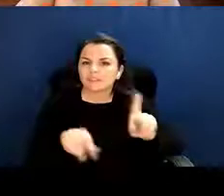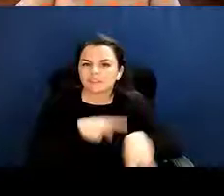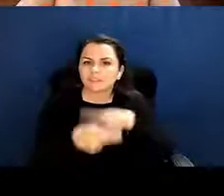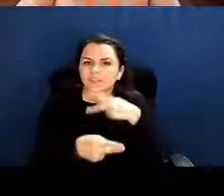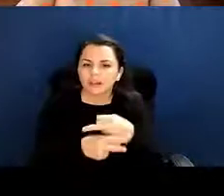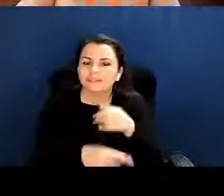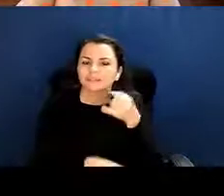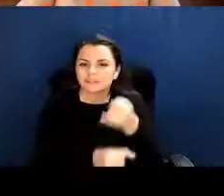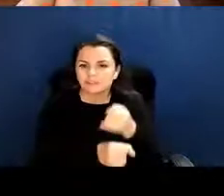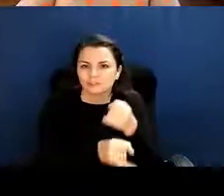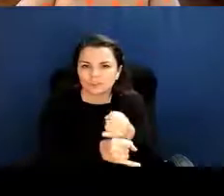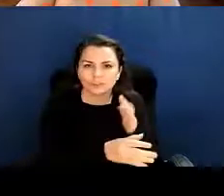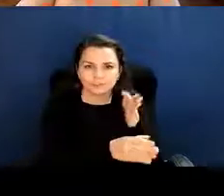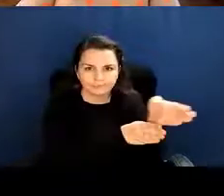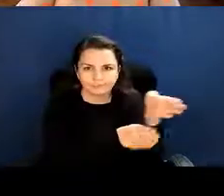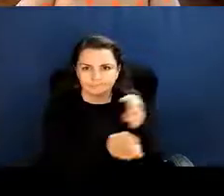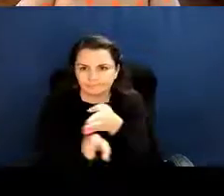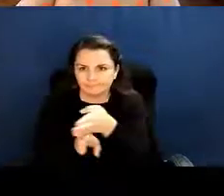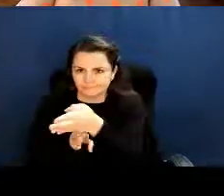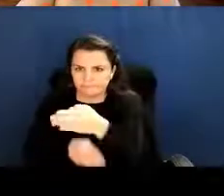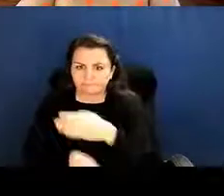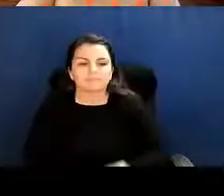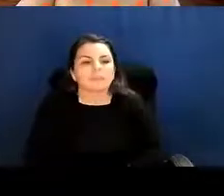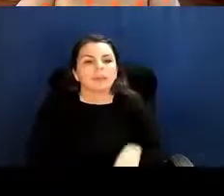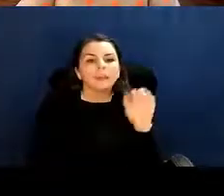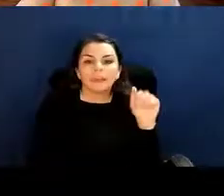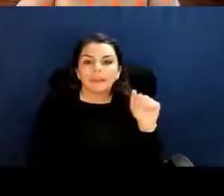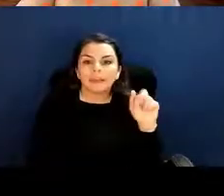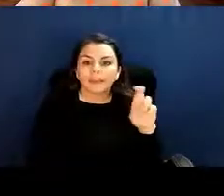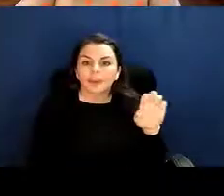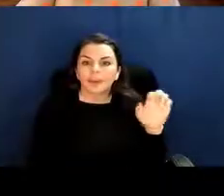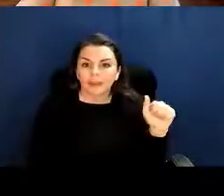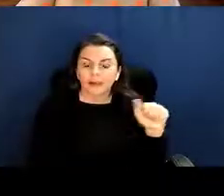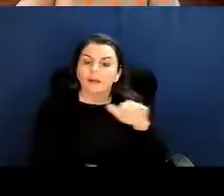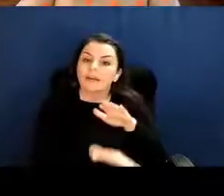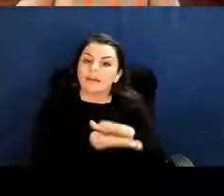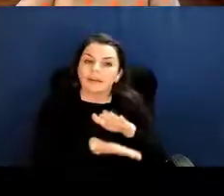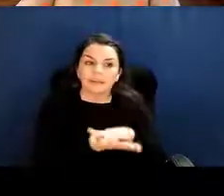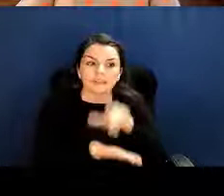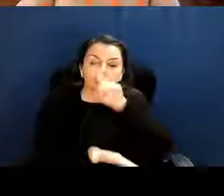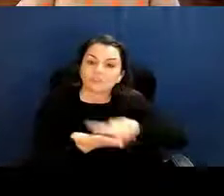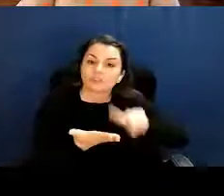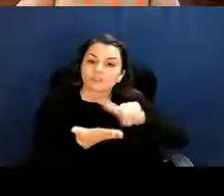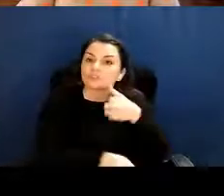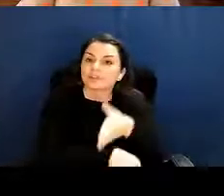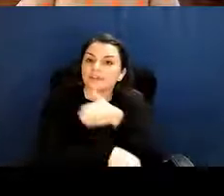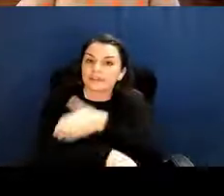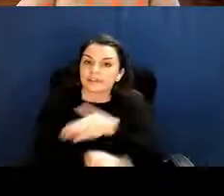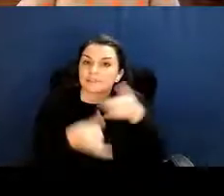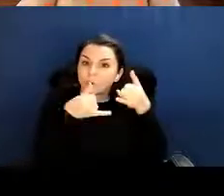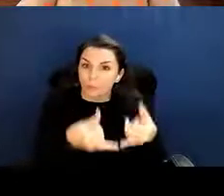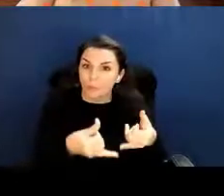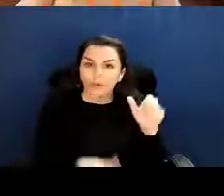One is the AREA, the Academic Research Enhancement Award, that is intended for undergraduate-focused